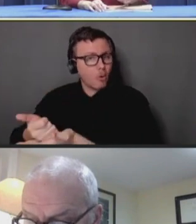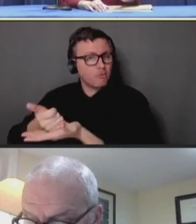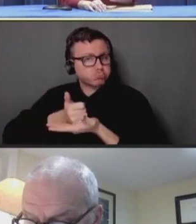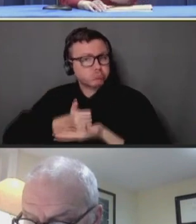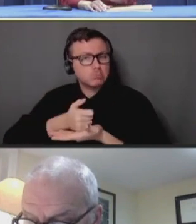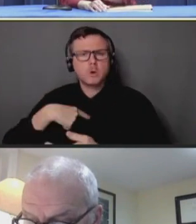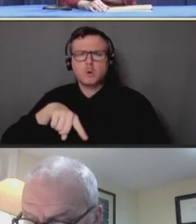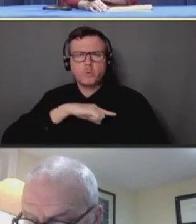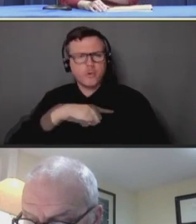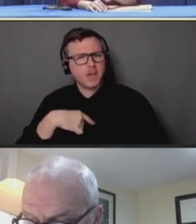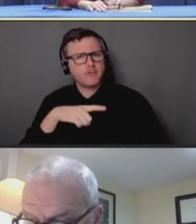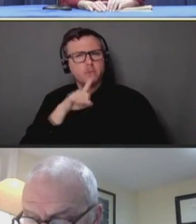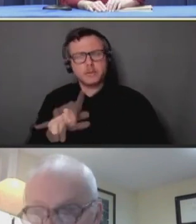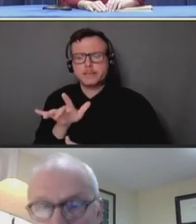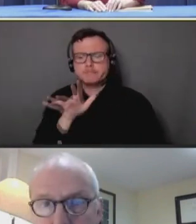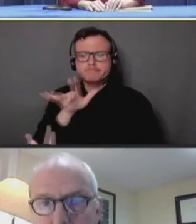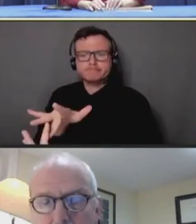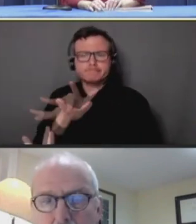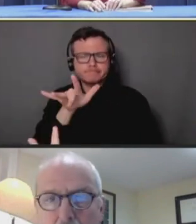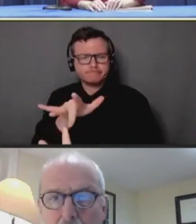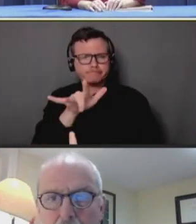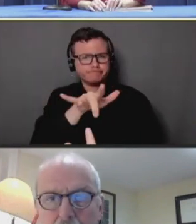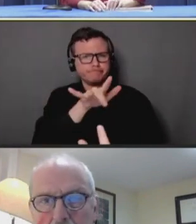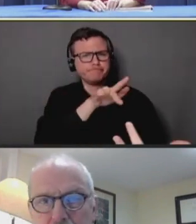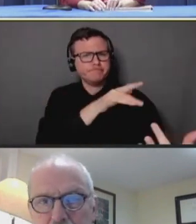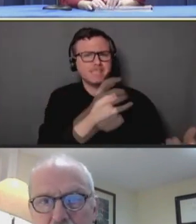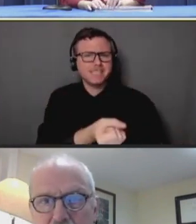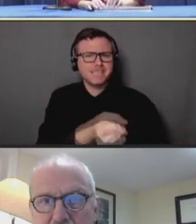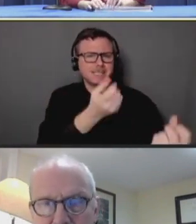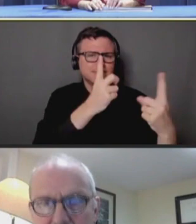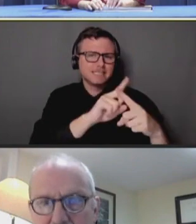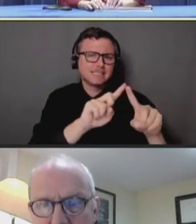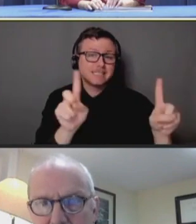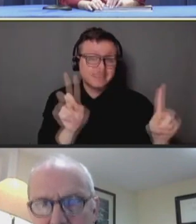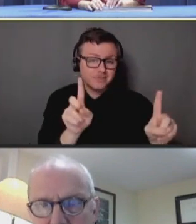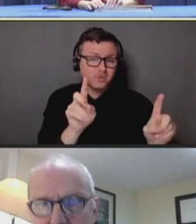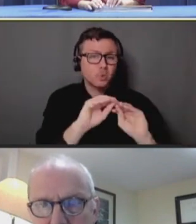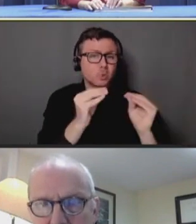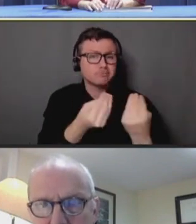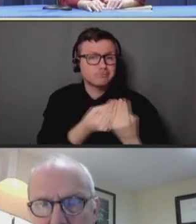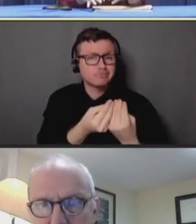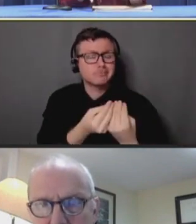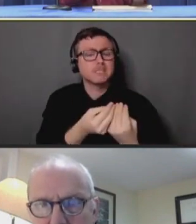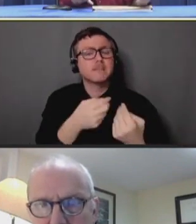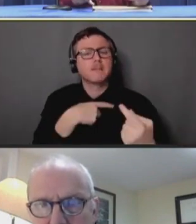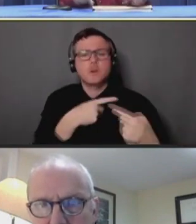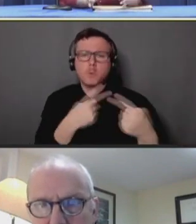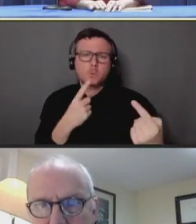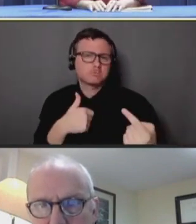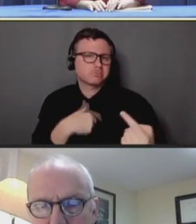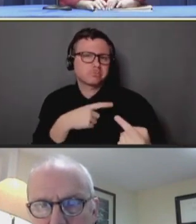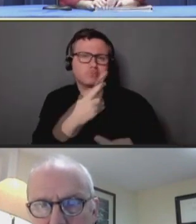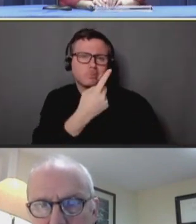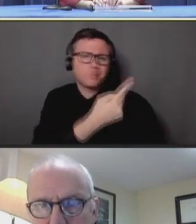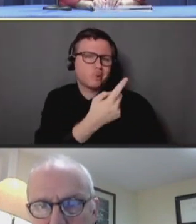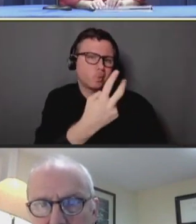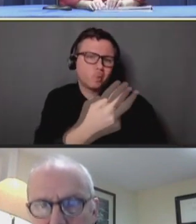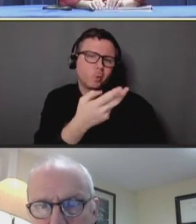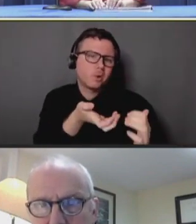So, we've had to reach out to a number of different organizations versus one or two liaisons that we've had.